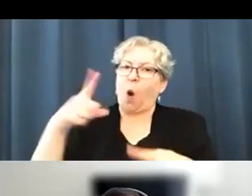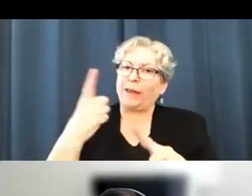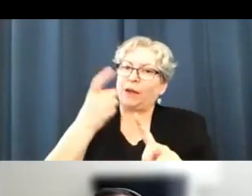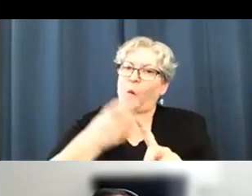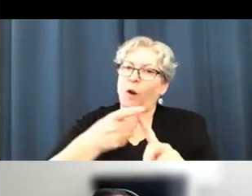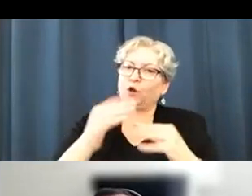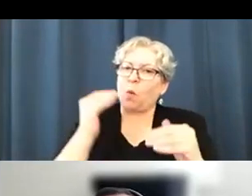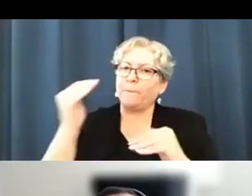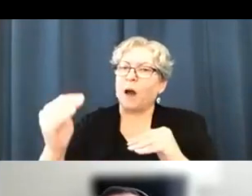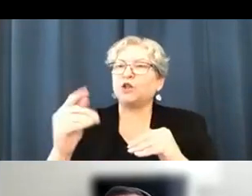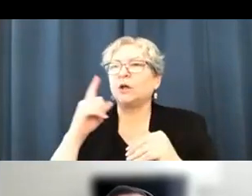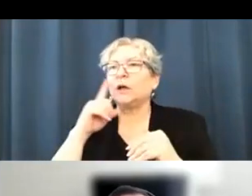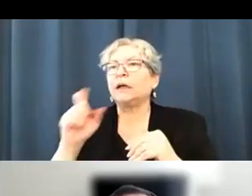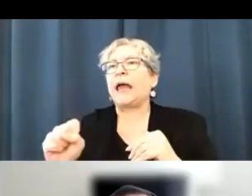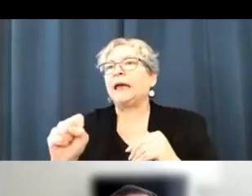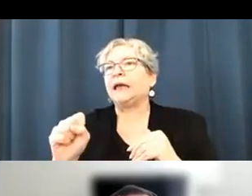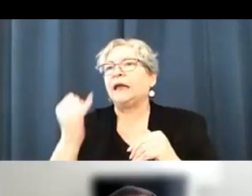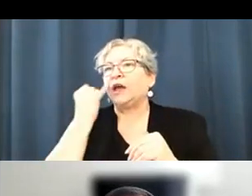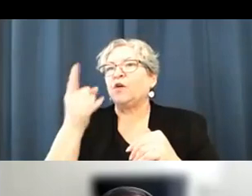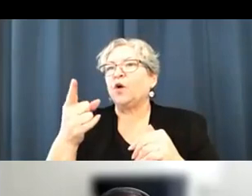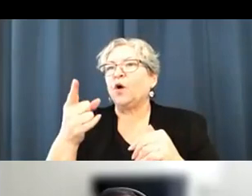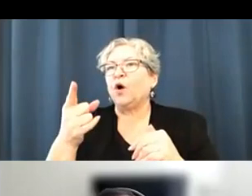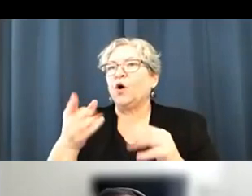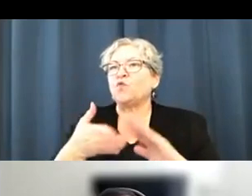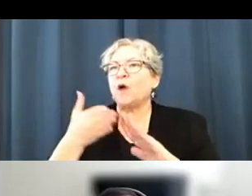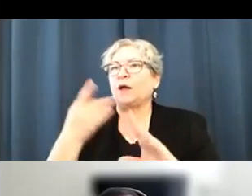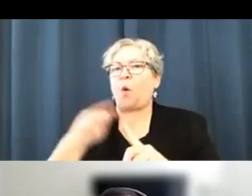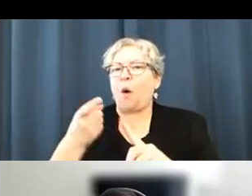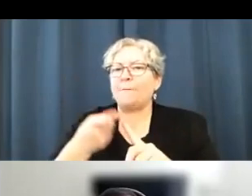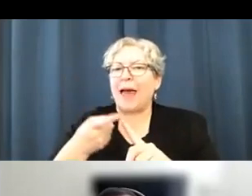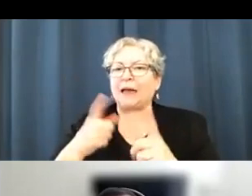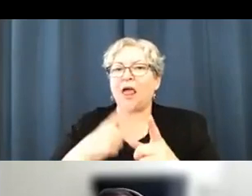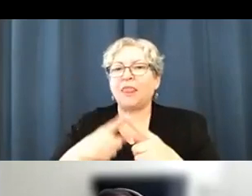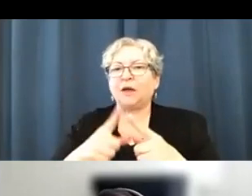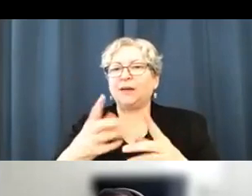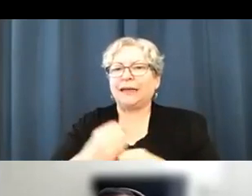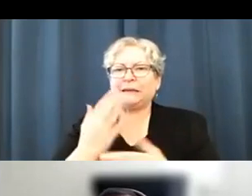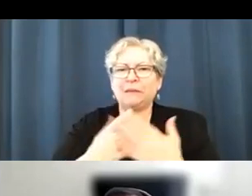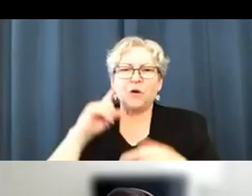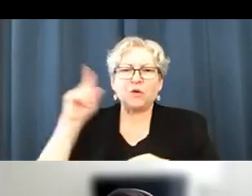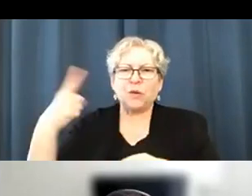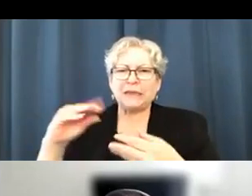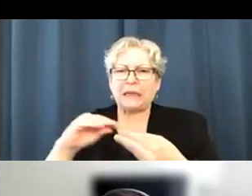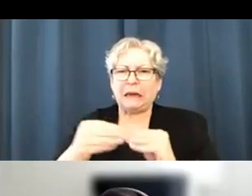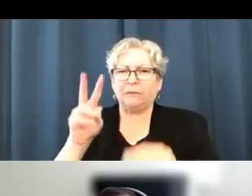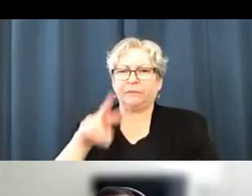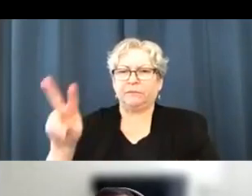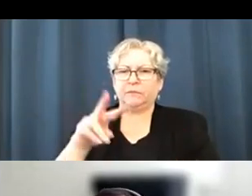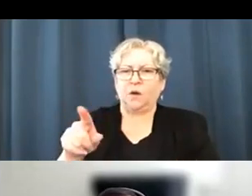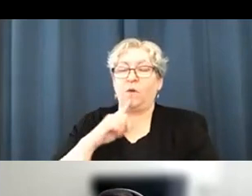because if you run an automated test and you get back some crazy number of issues, that can really affect the way